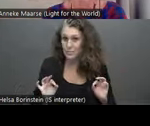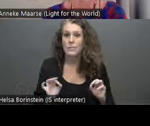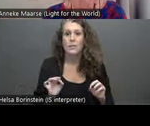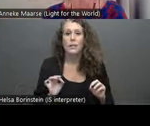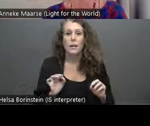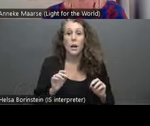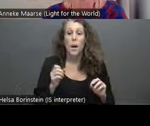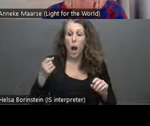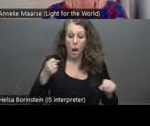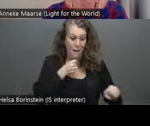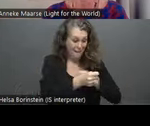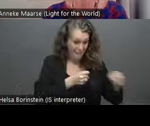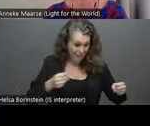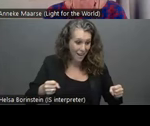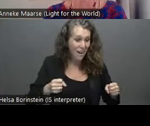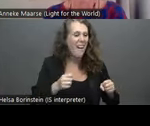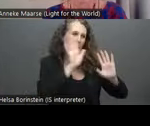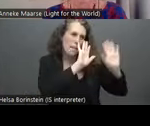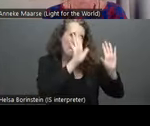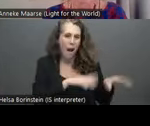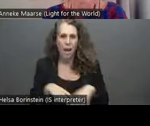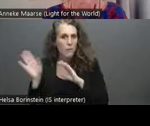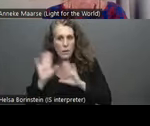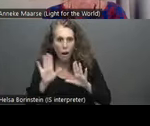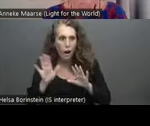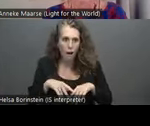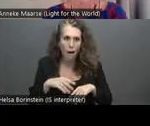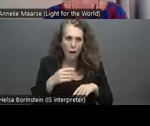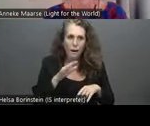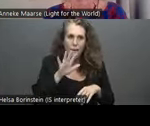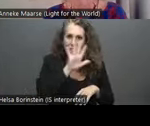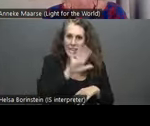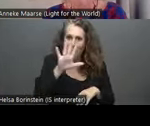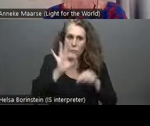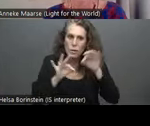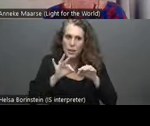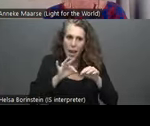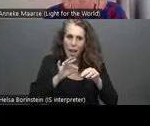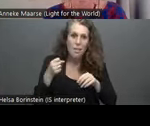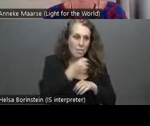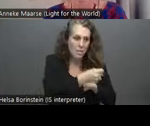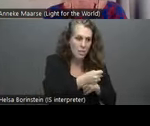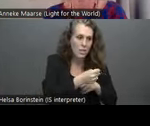15:36:33 Overall, we have been able to reach out to over 7000 young people with disabilities,